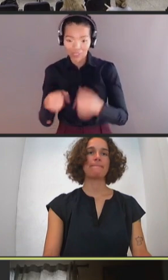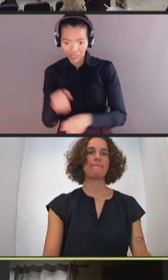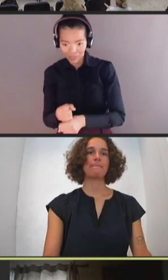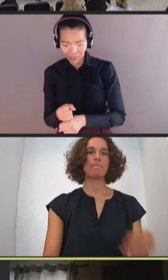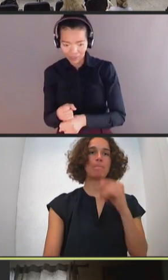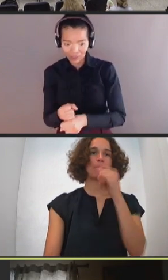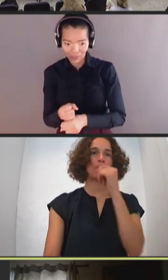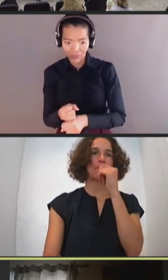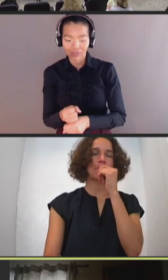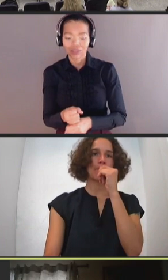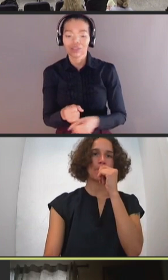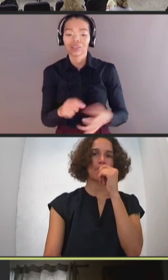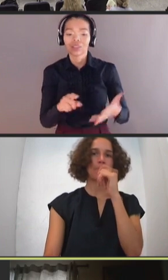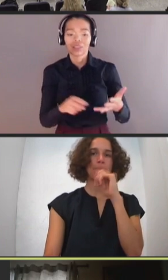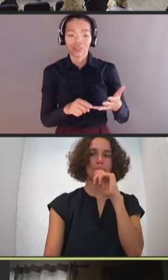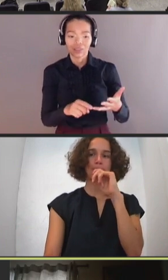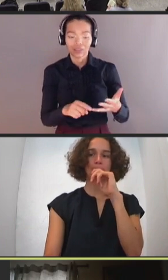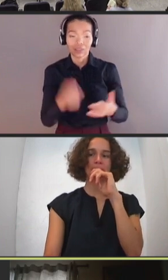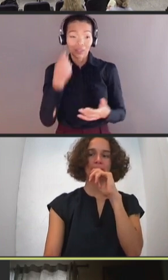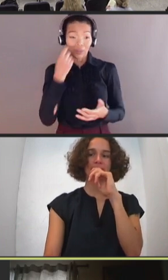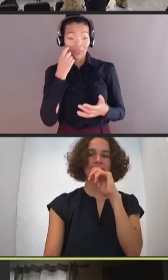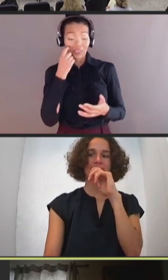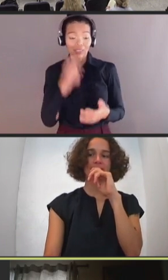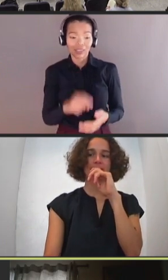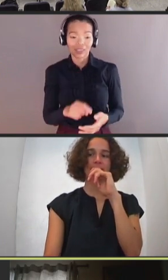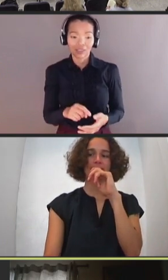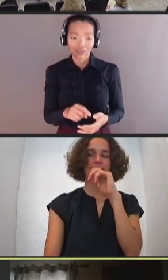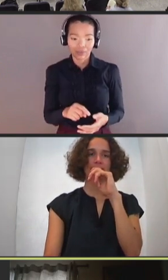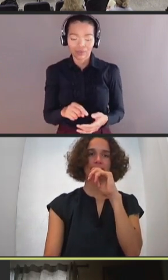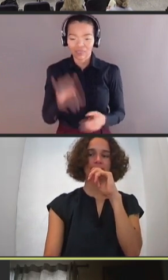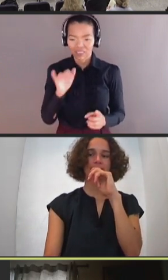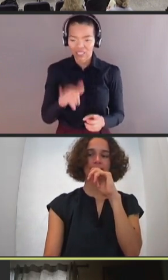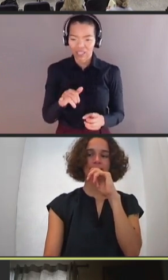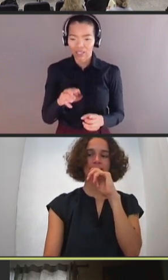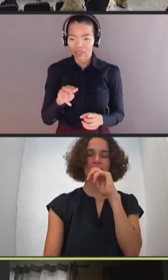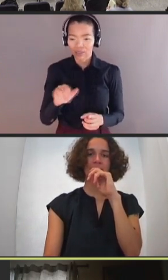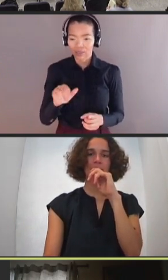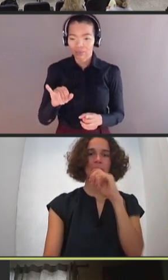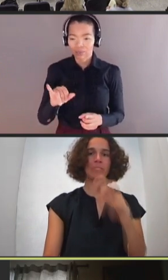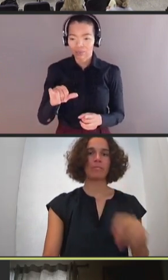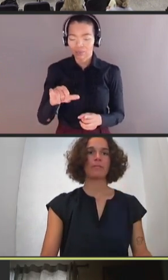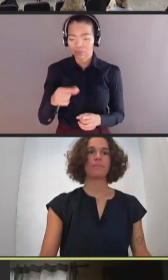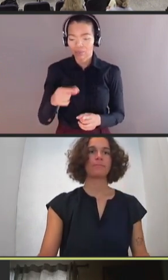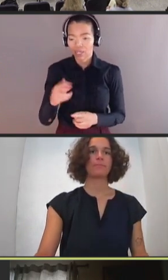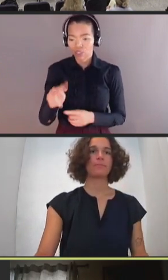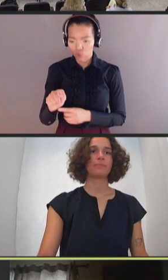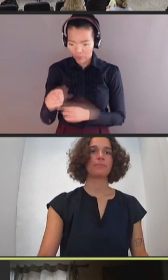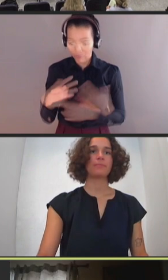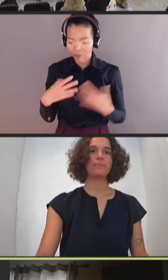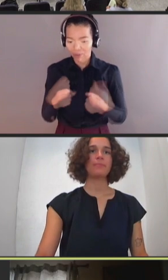And most recently, and which will bring me to the migrant health migrant health care program,